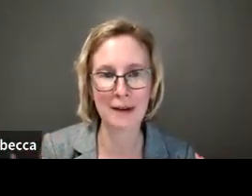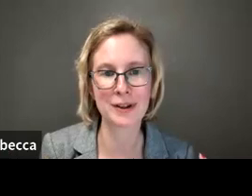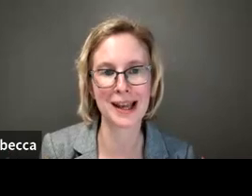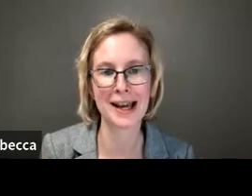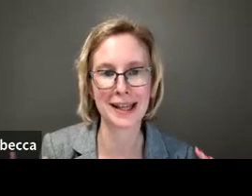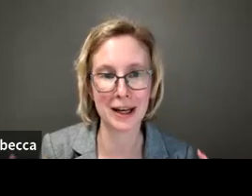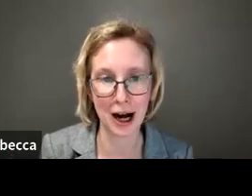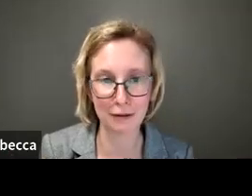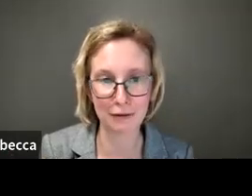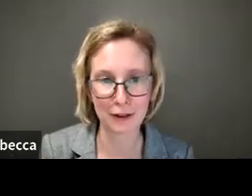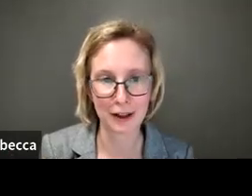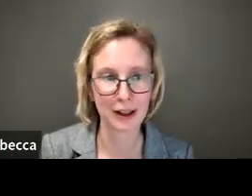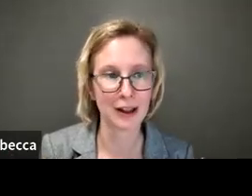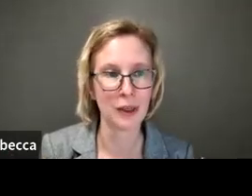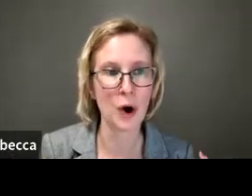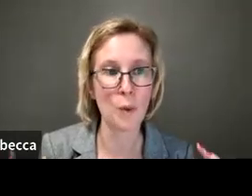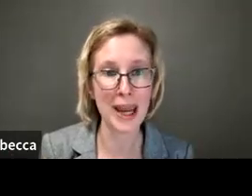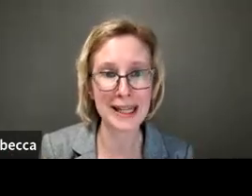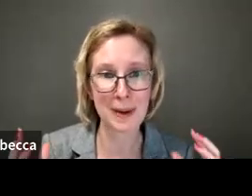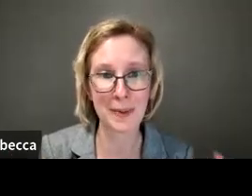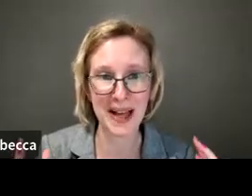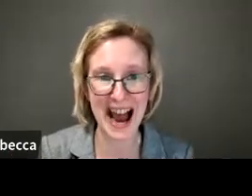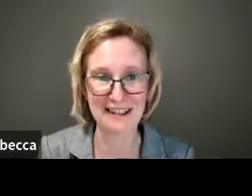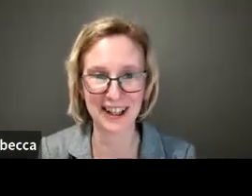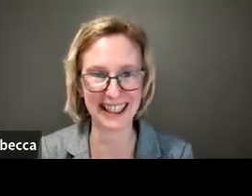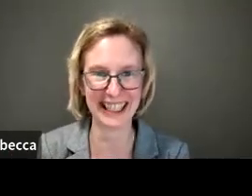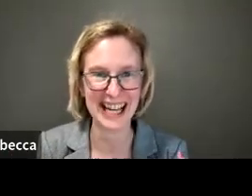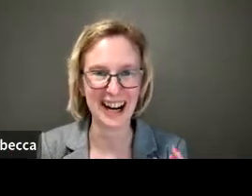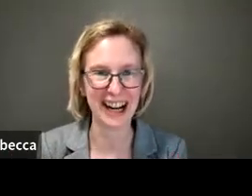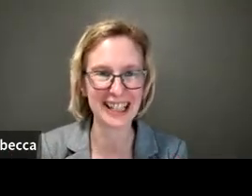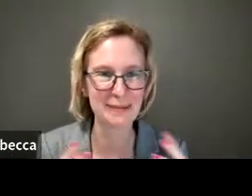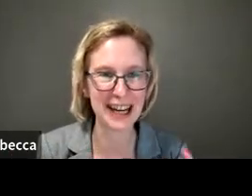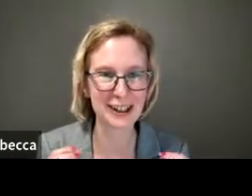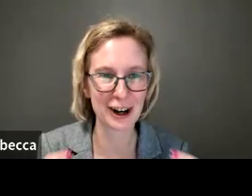emphasize enough the wins people have, right, these meetings are